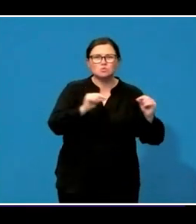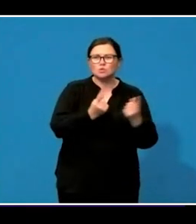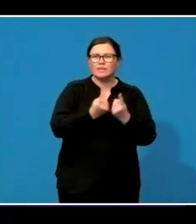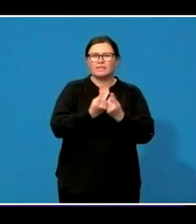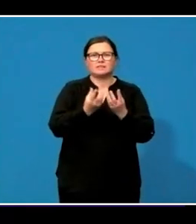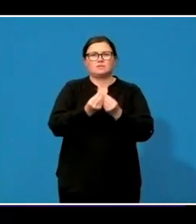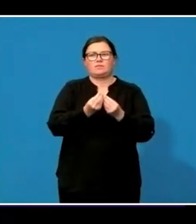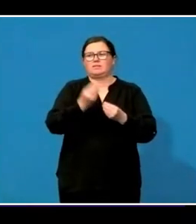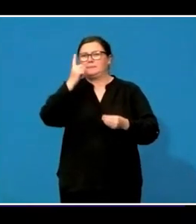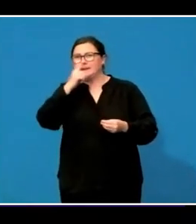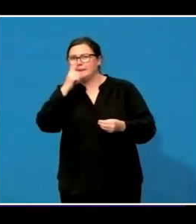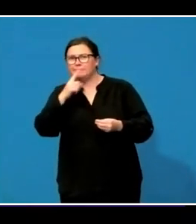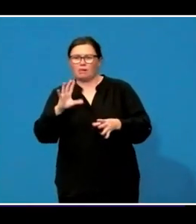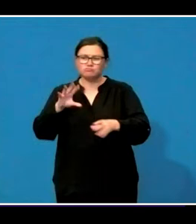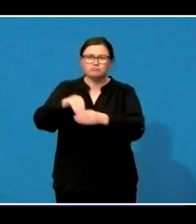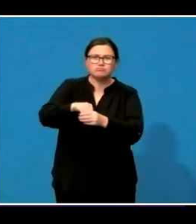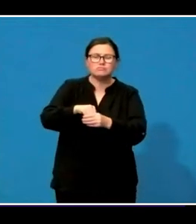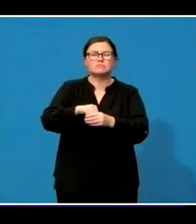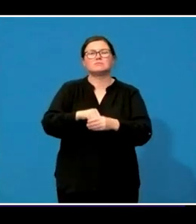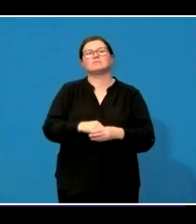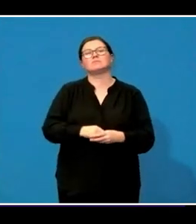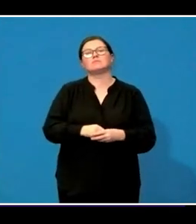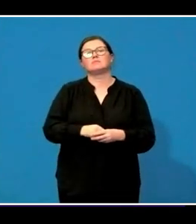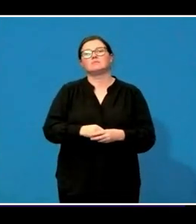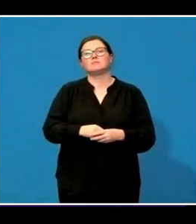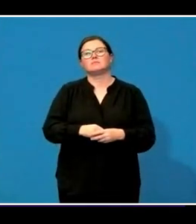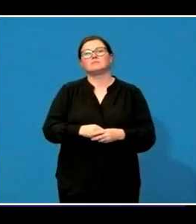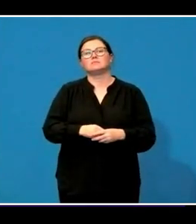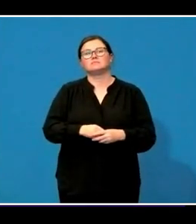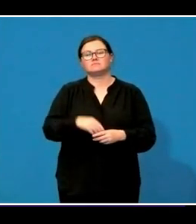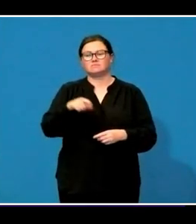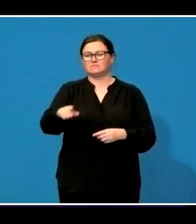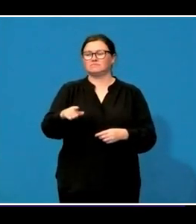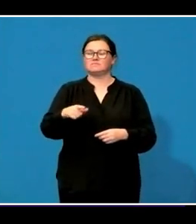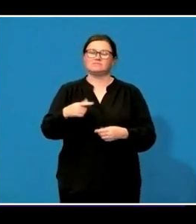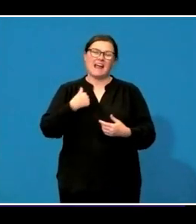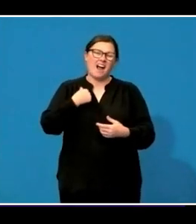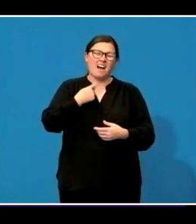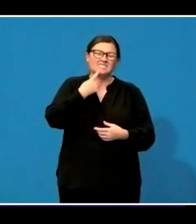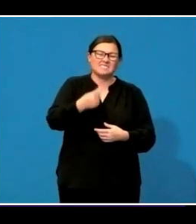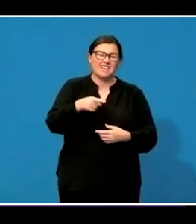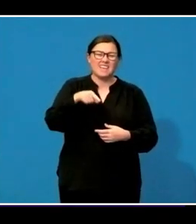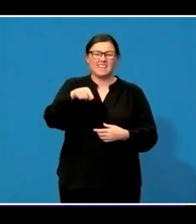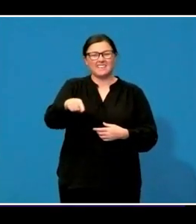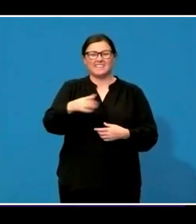And always wanting to be - you know, I will call him the centre of attention, but, really, he was just always wanting to be doing things.